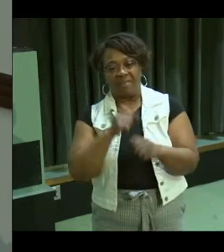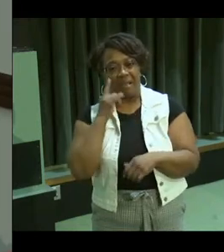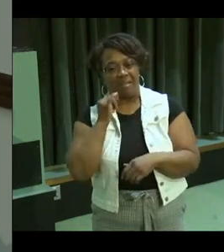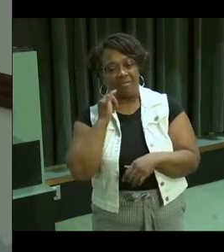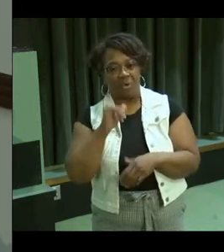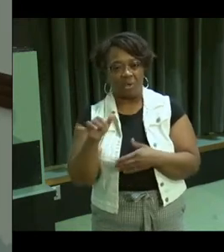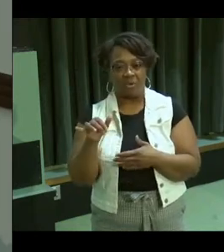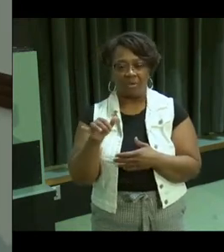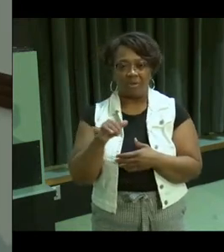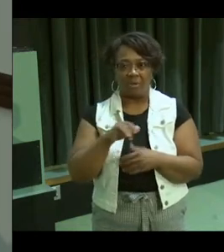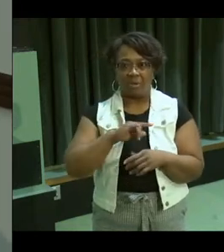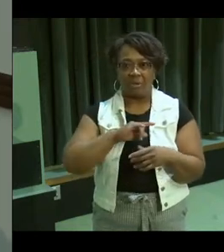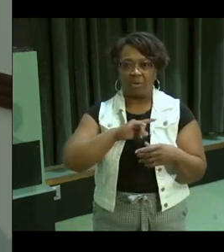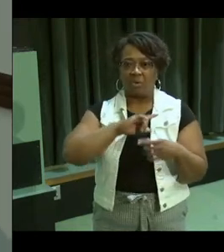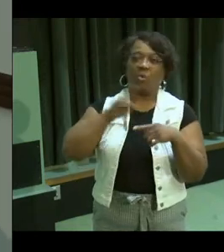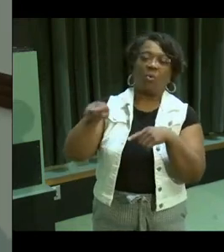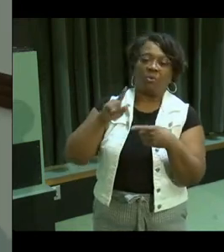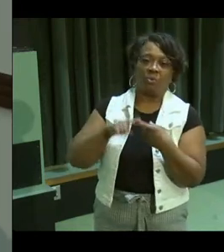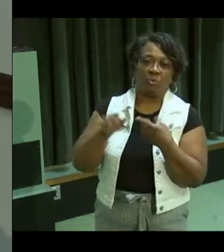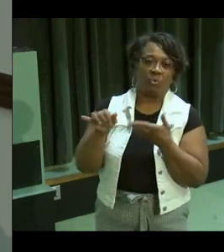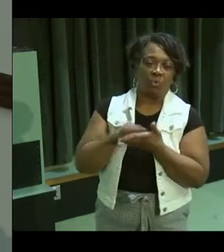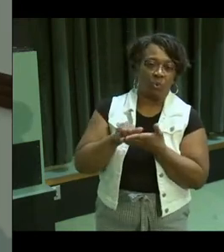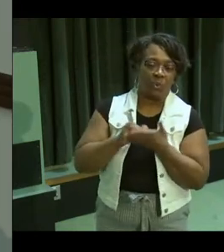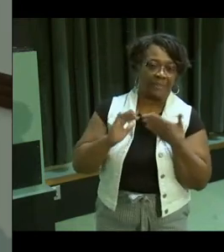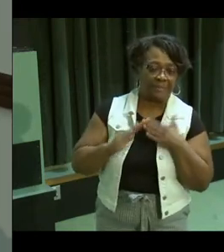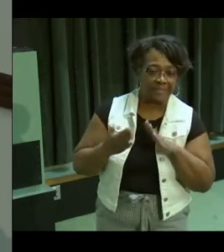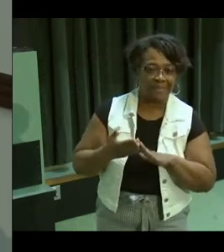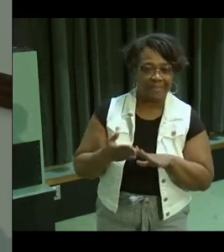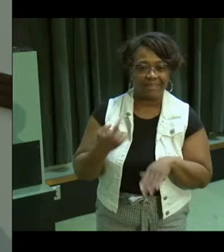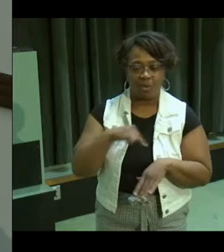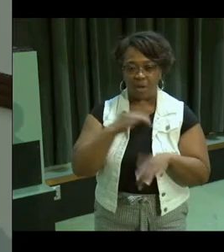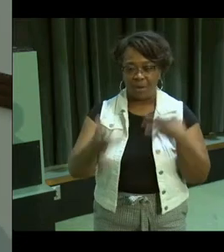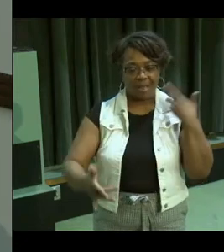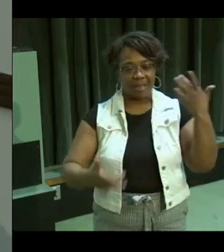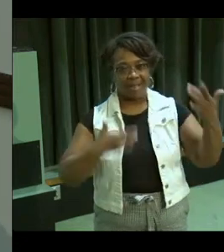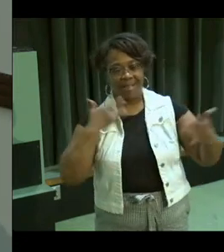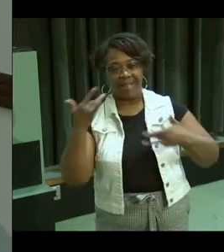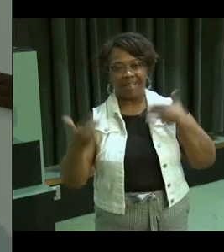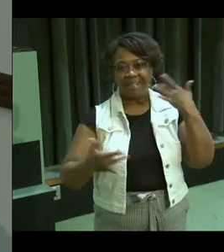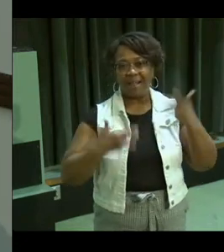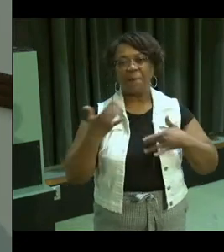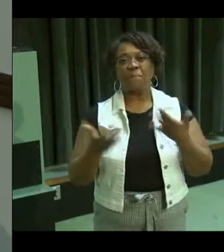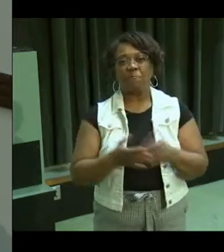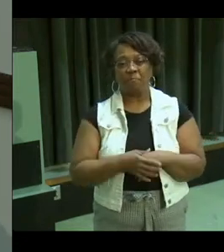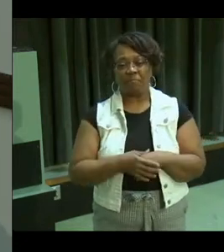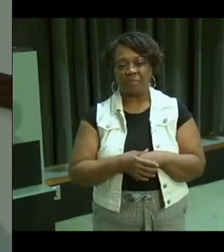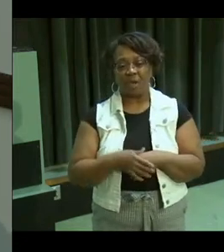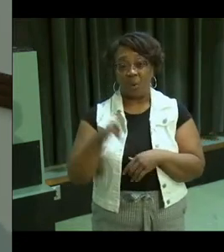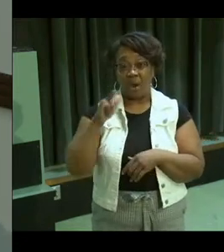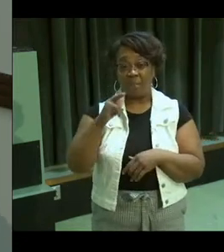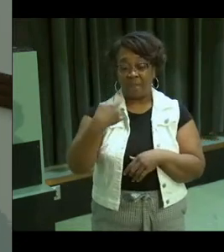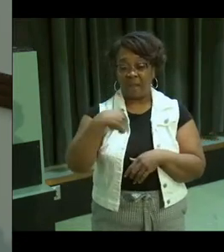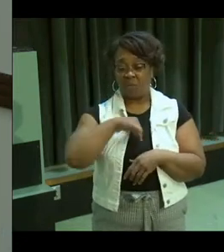California or New York going to New York City, and so we were